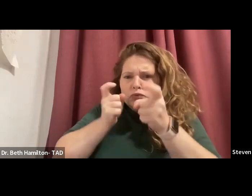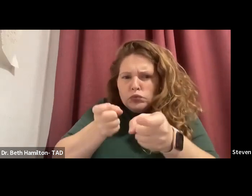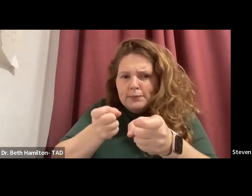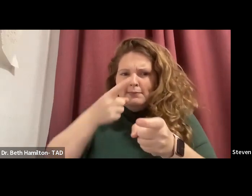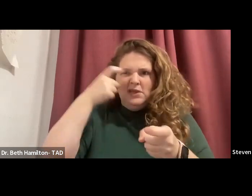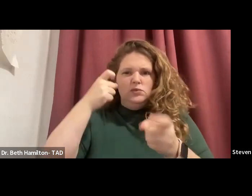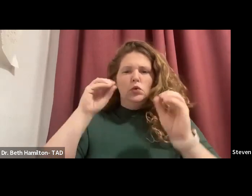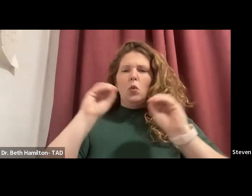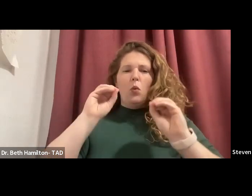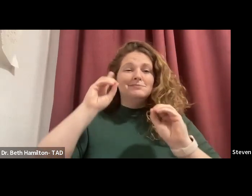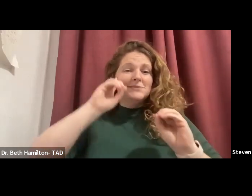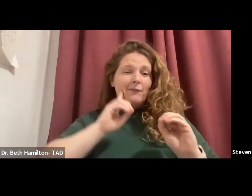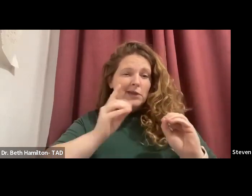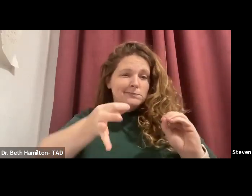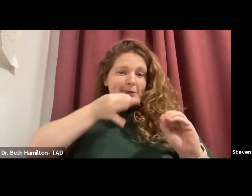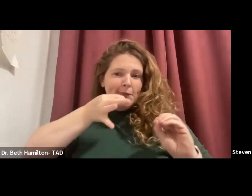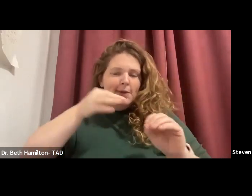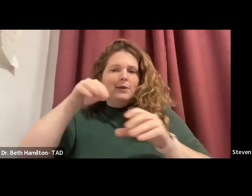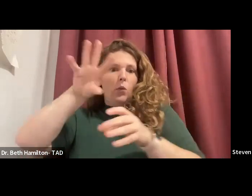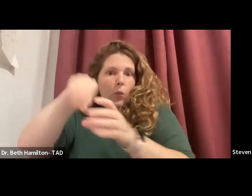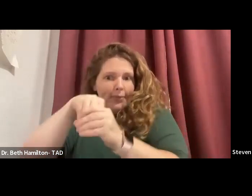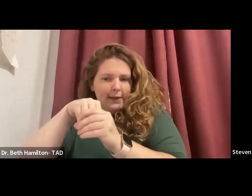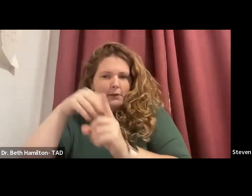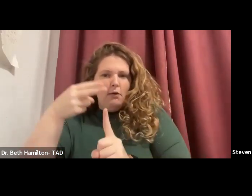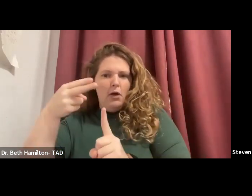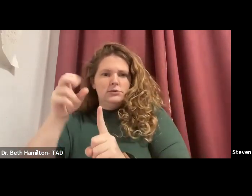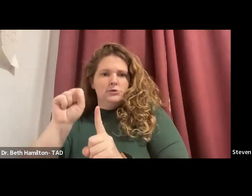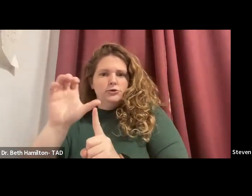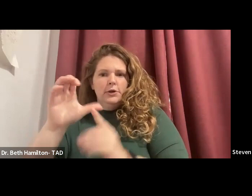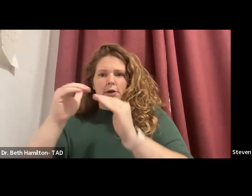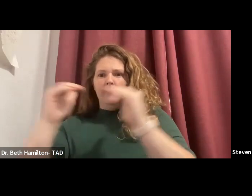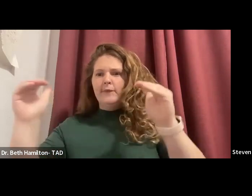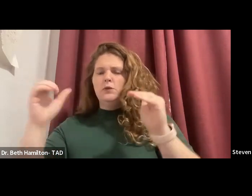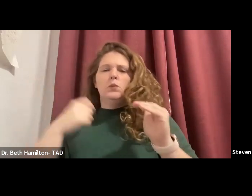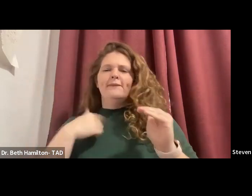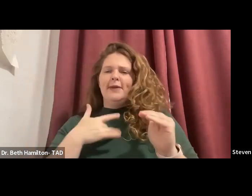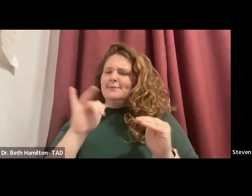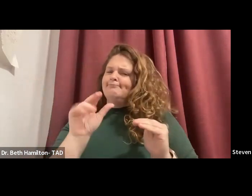identified in order to enhance the systems to feed that in and make sure statewide